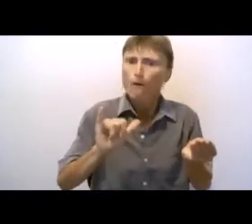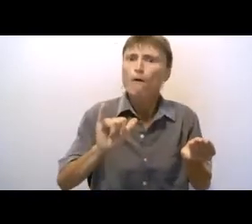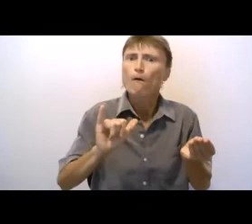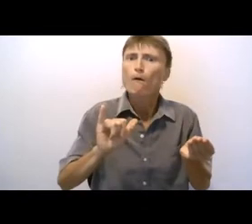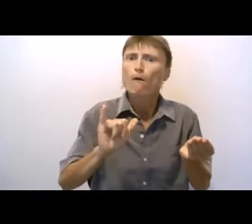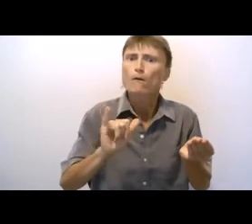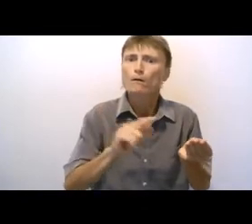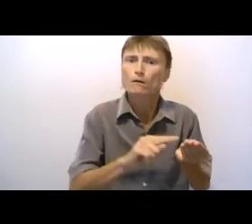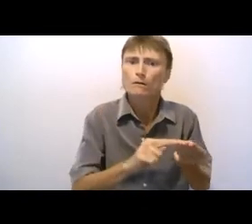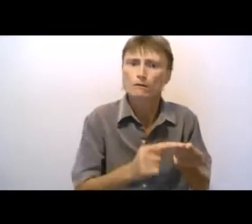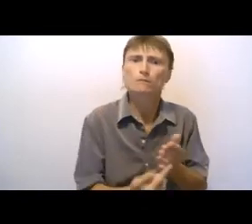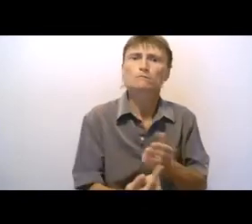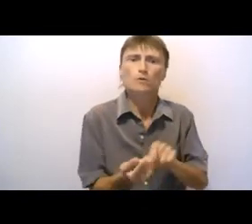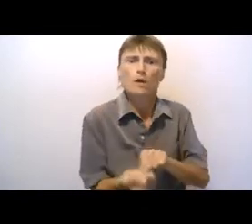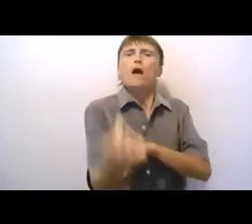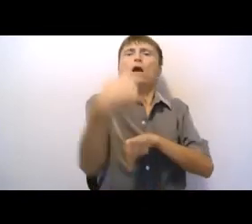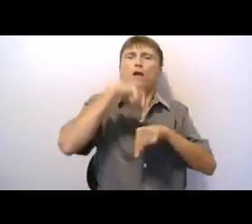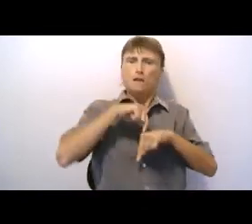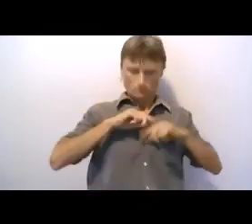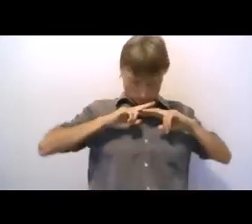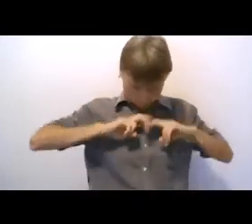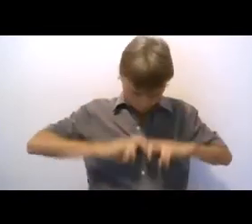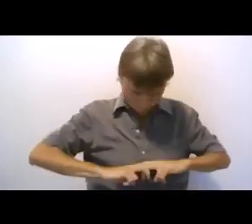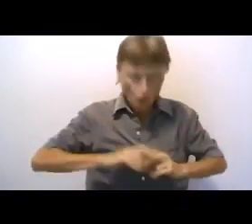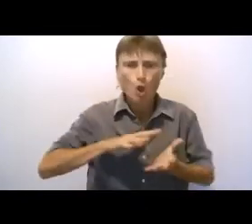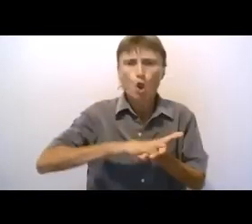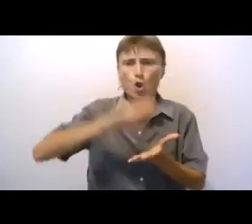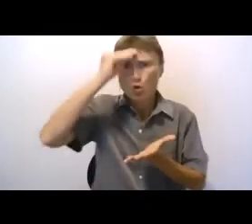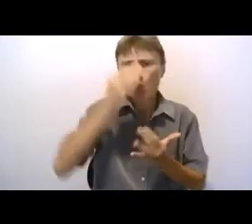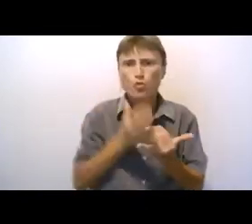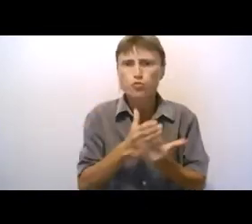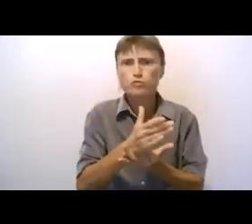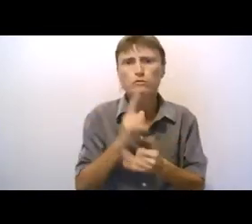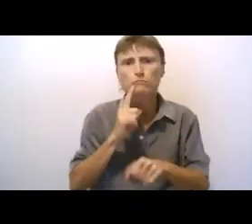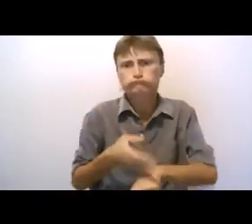of someone you trust whom you can debrief with and plan to contact them. It's okay if